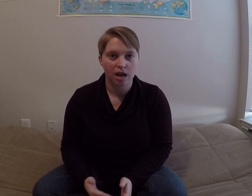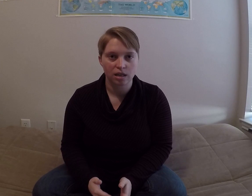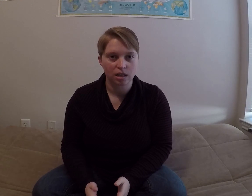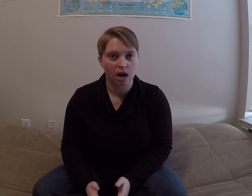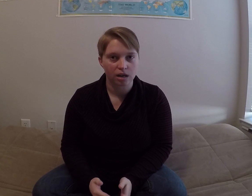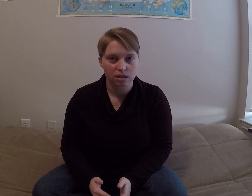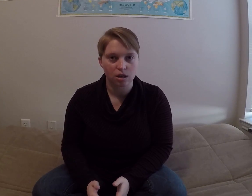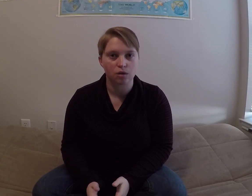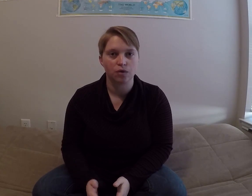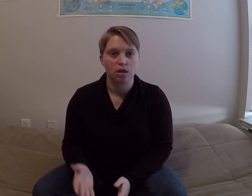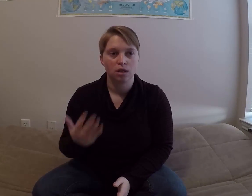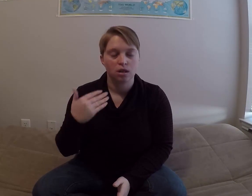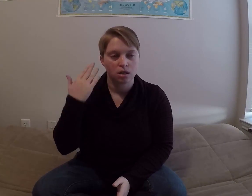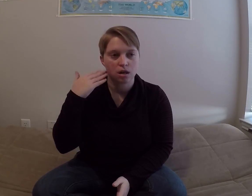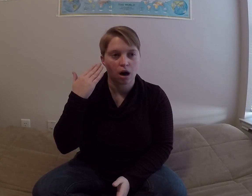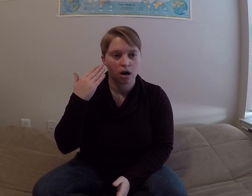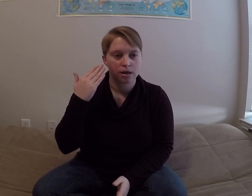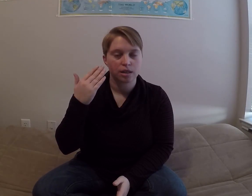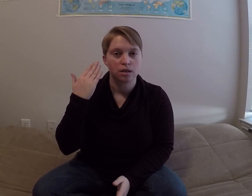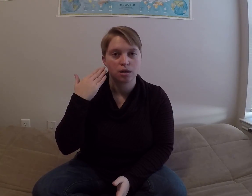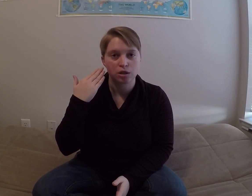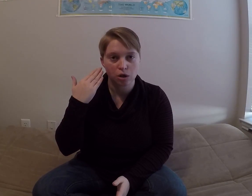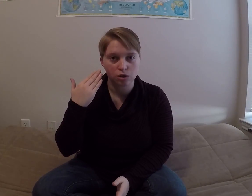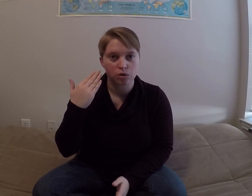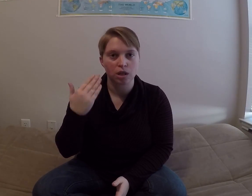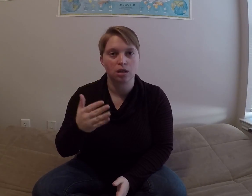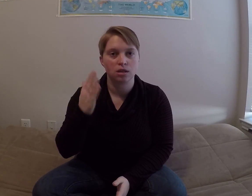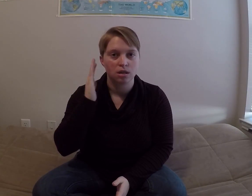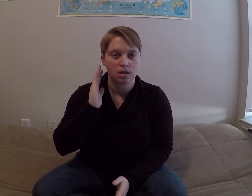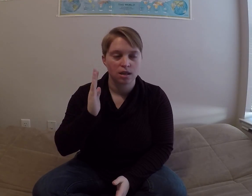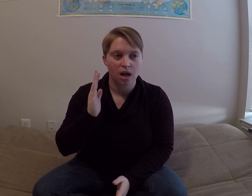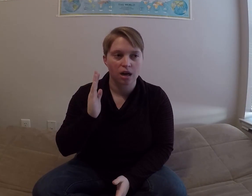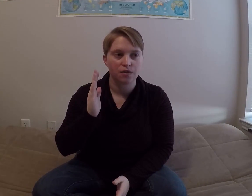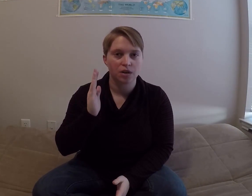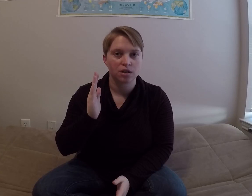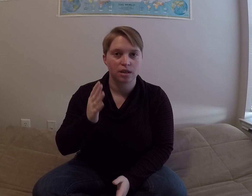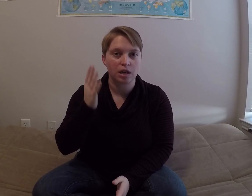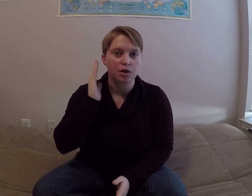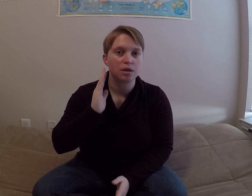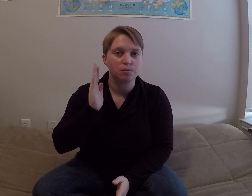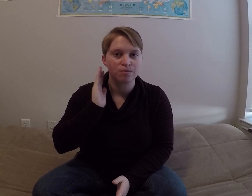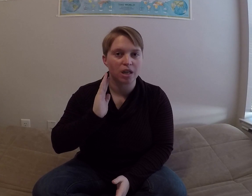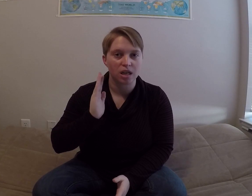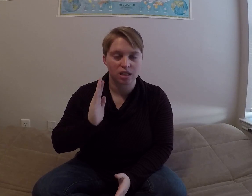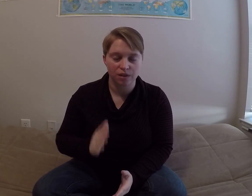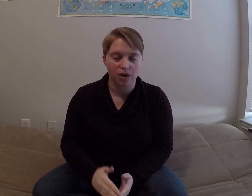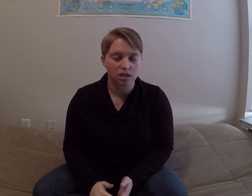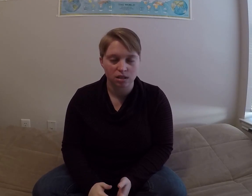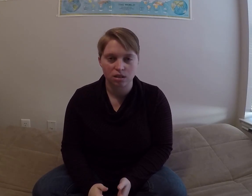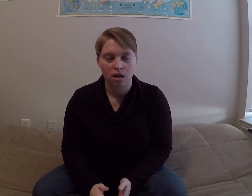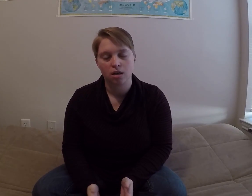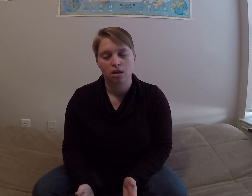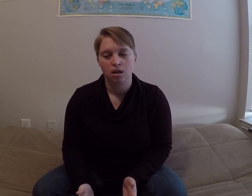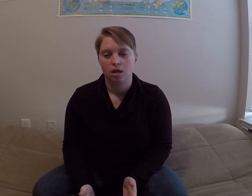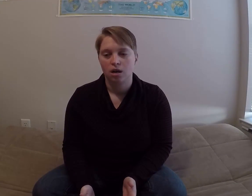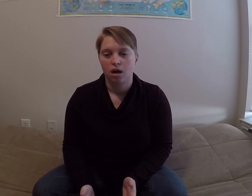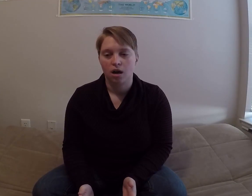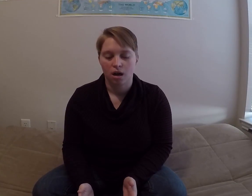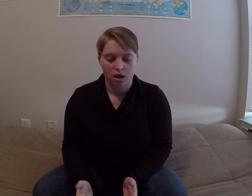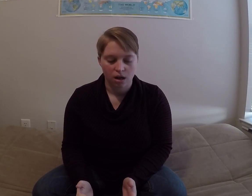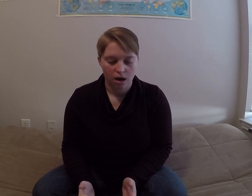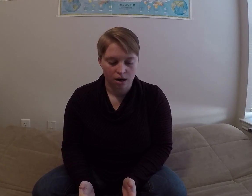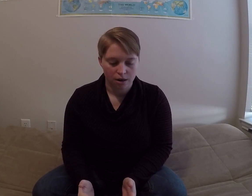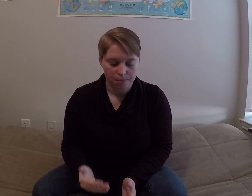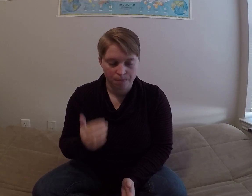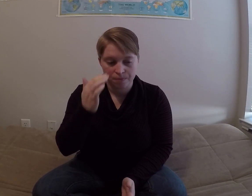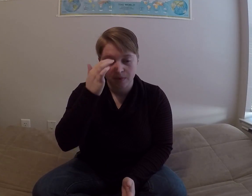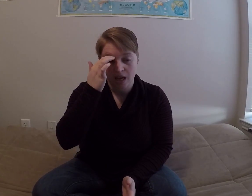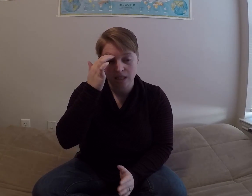any kinds of surgery kind of hearing devices.